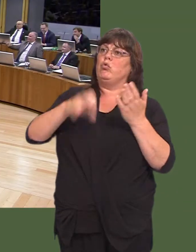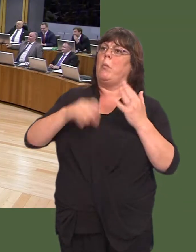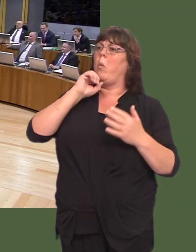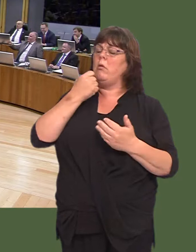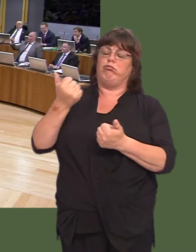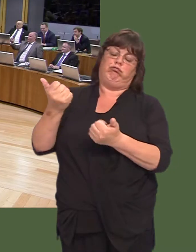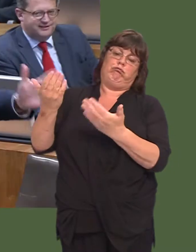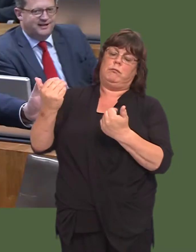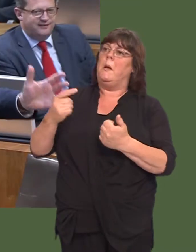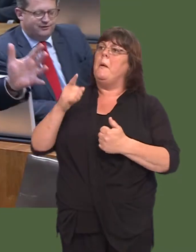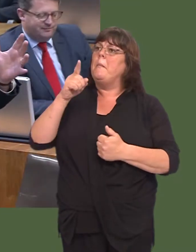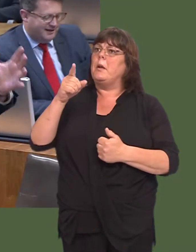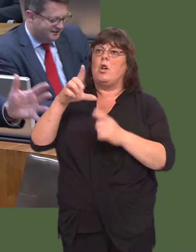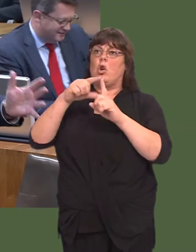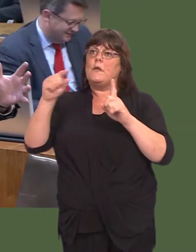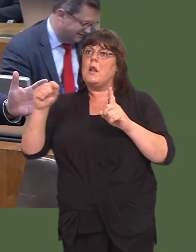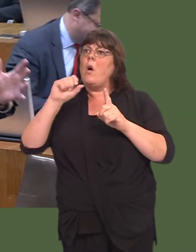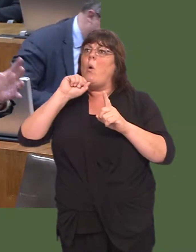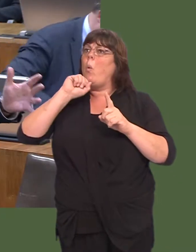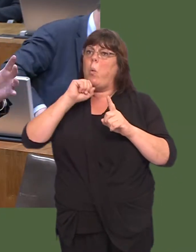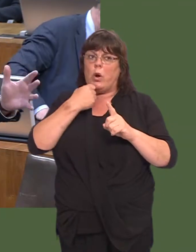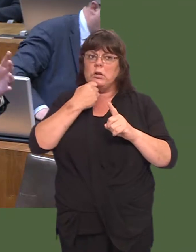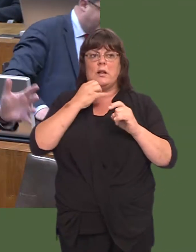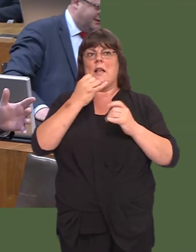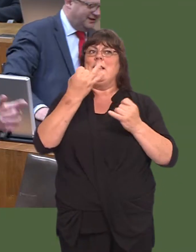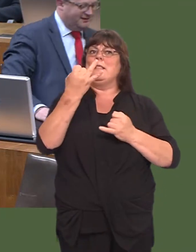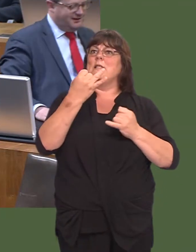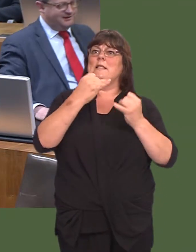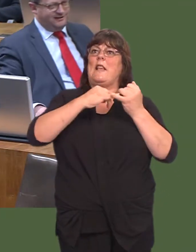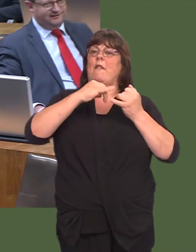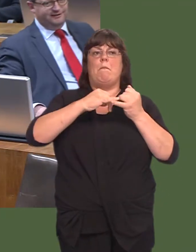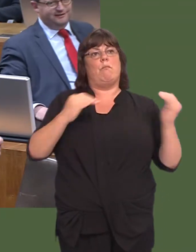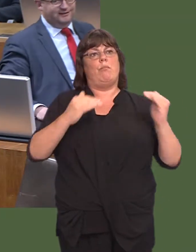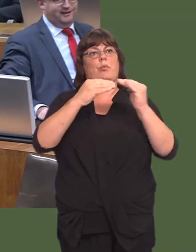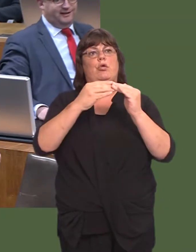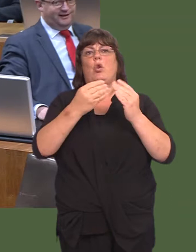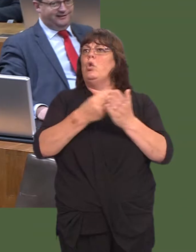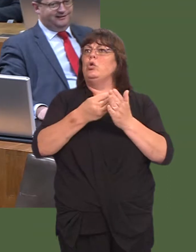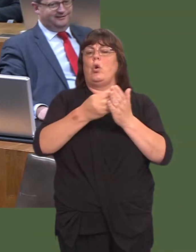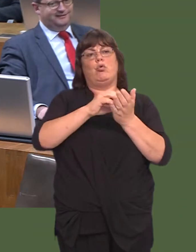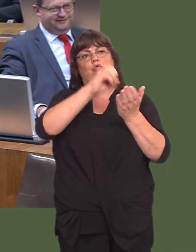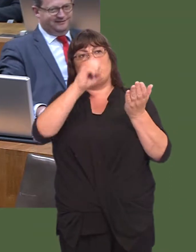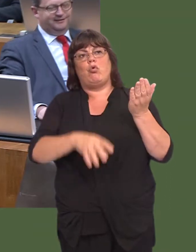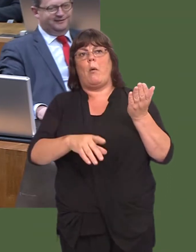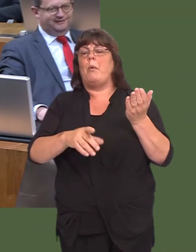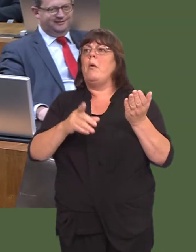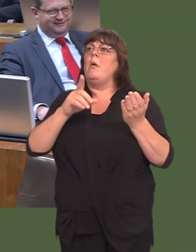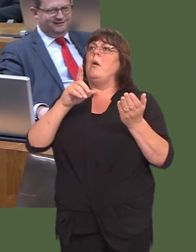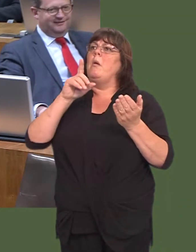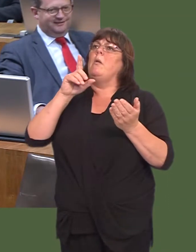face it, the Conservatives would not have abolished the Severn bridge tolls if it wasnít for the strong action and strong position taken by this Welsh Government.